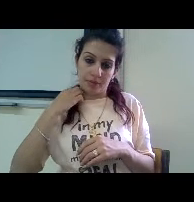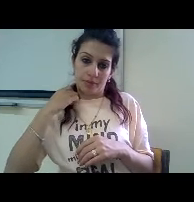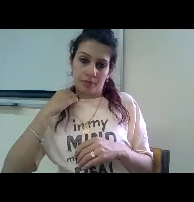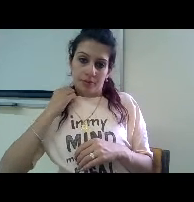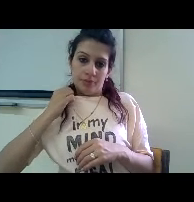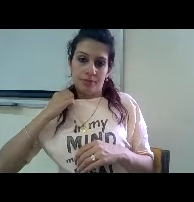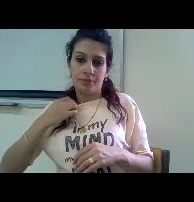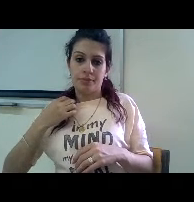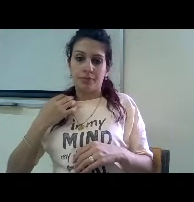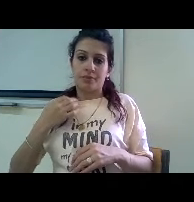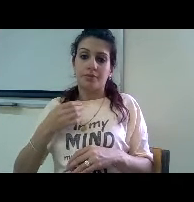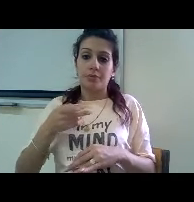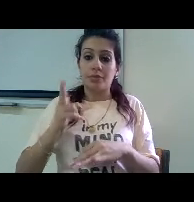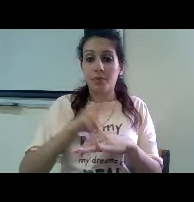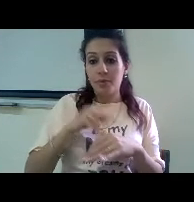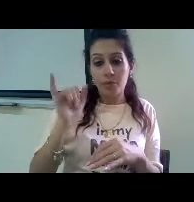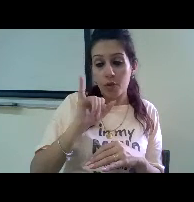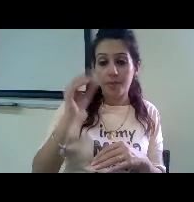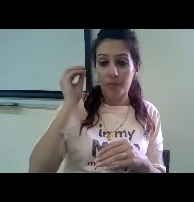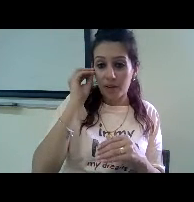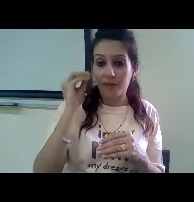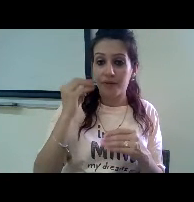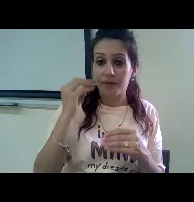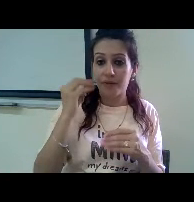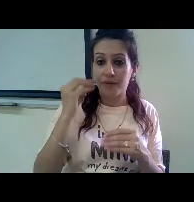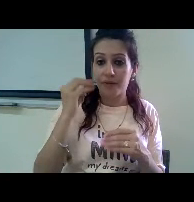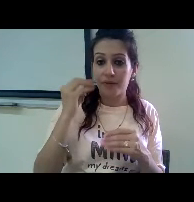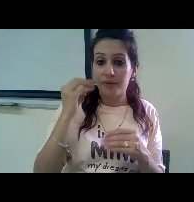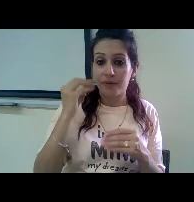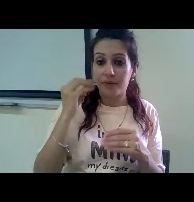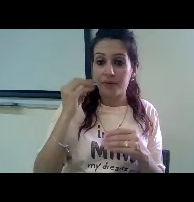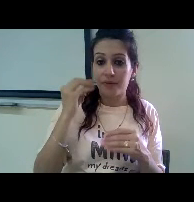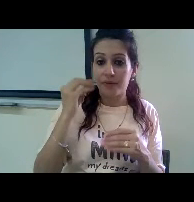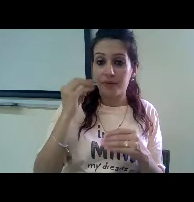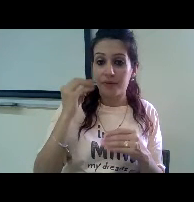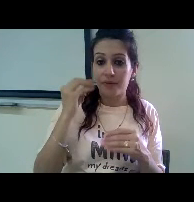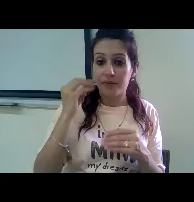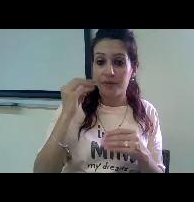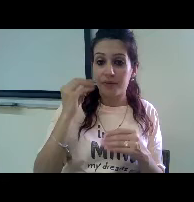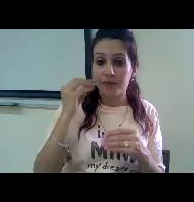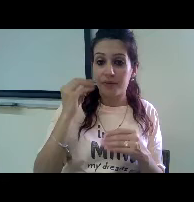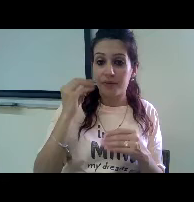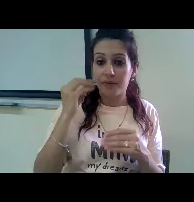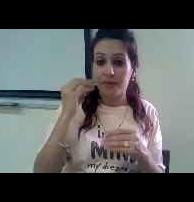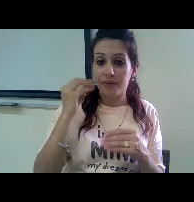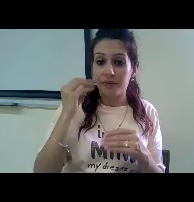that teachers need to understand and acknowledge family circumstances.